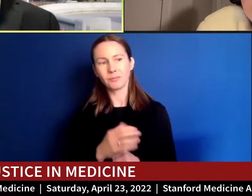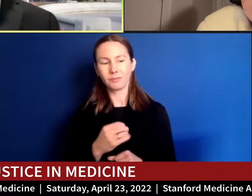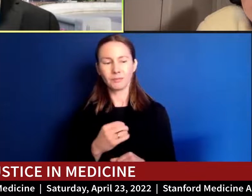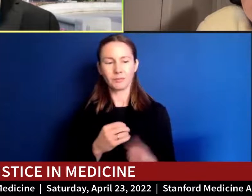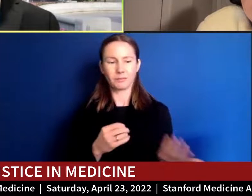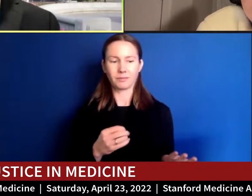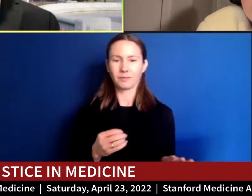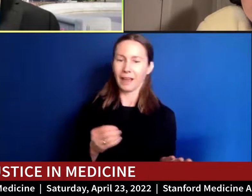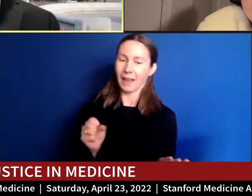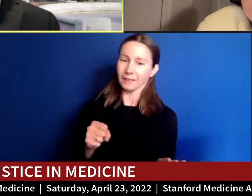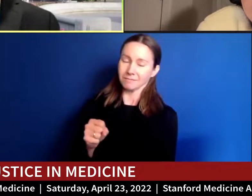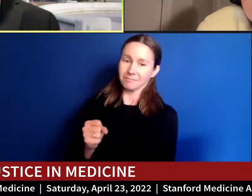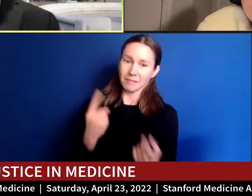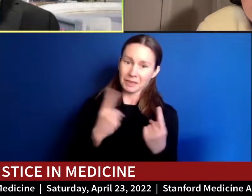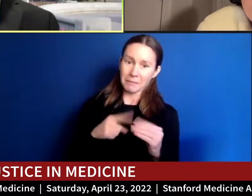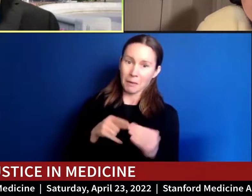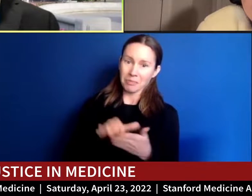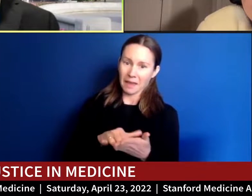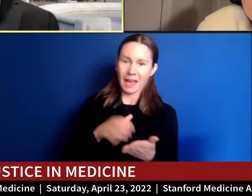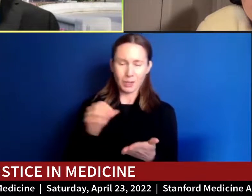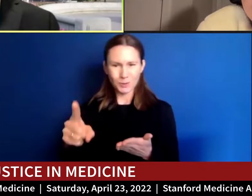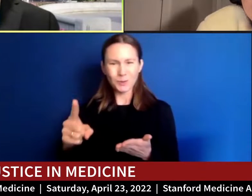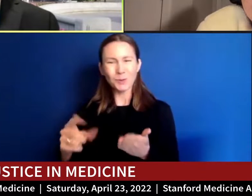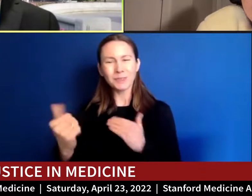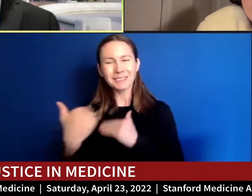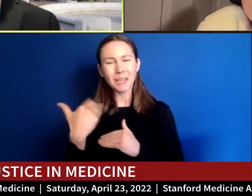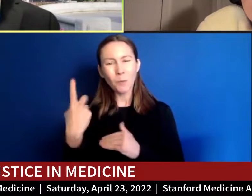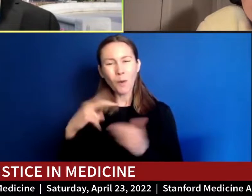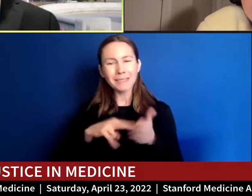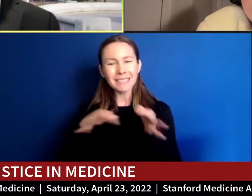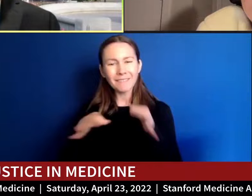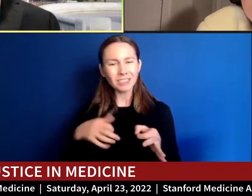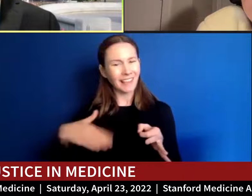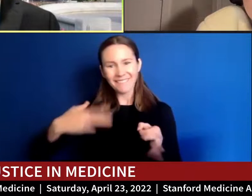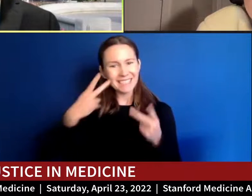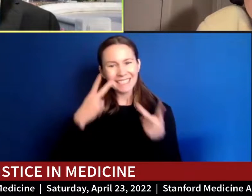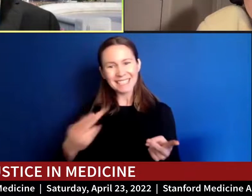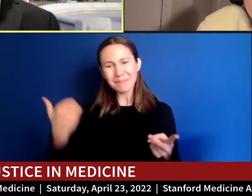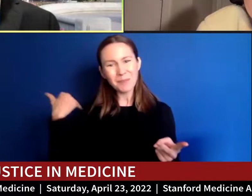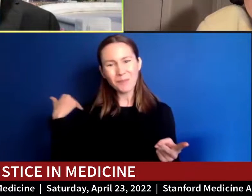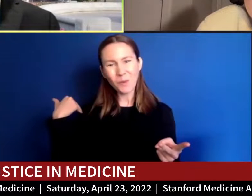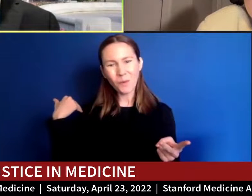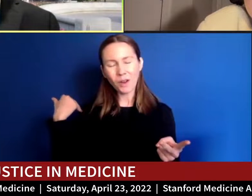a definition with me that I hadn't seen before. And I wasn’t so much thinking about in terms of